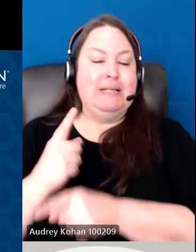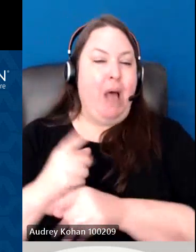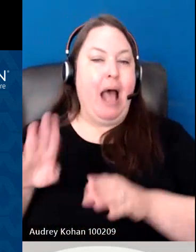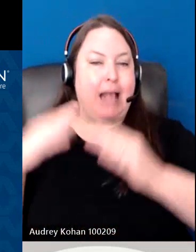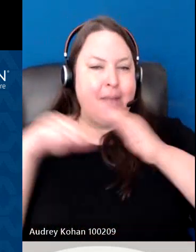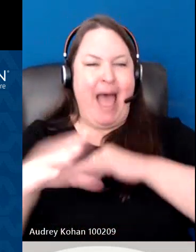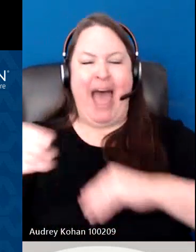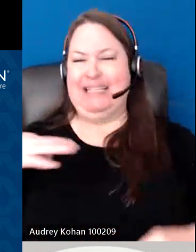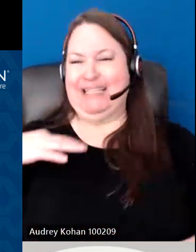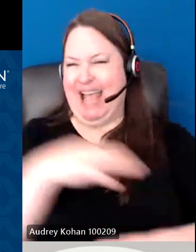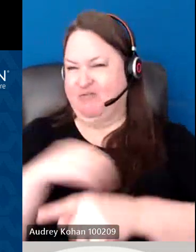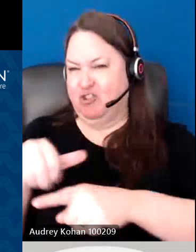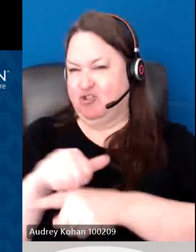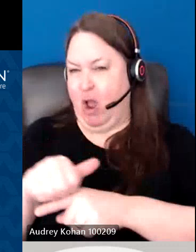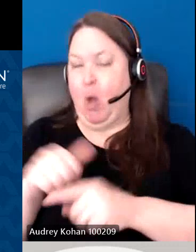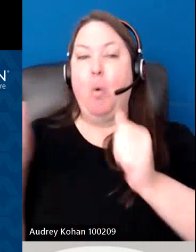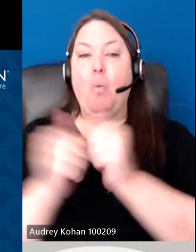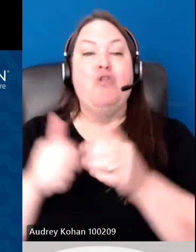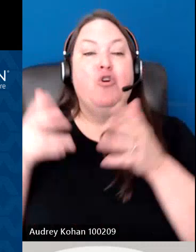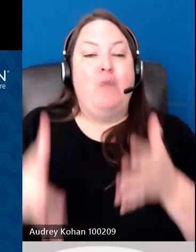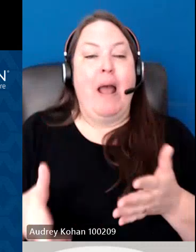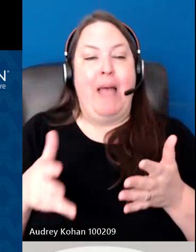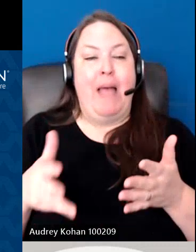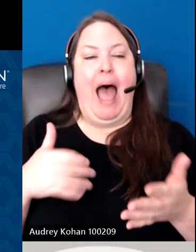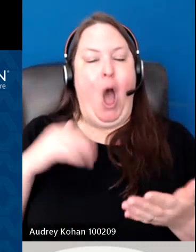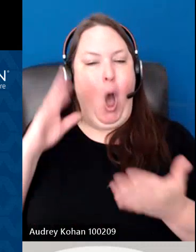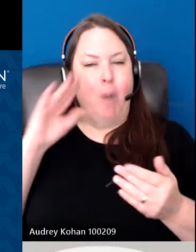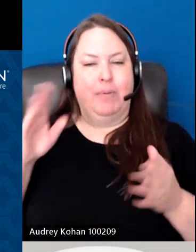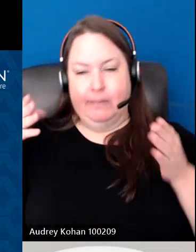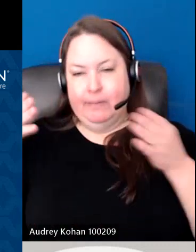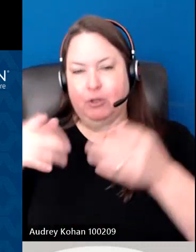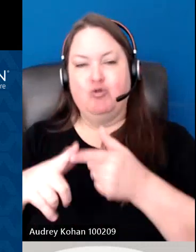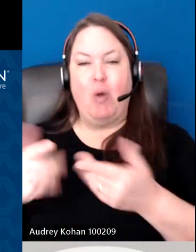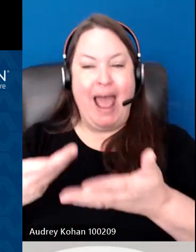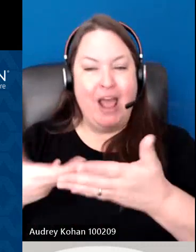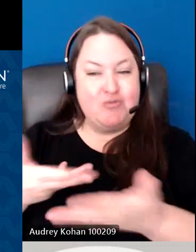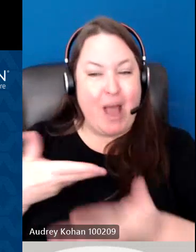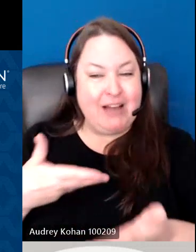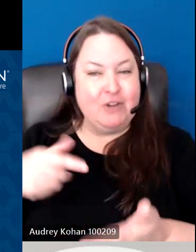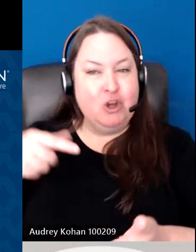training followed by the remaining hour hopefully dedicated to an interactive Q&A session so please